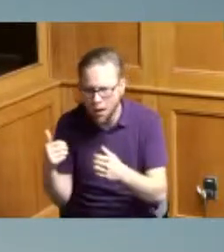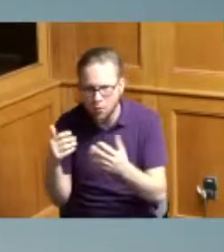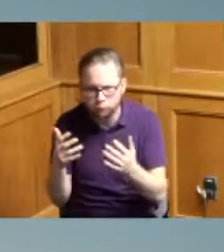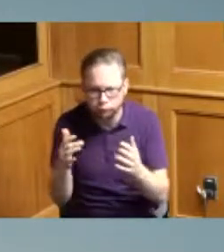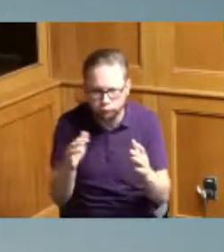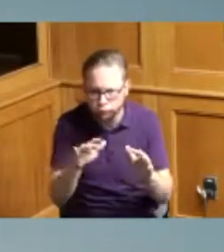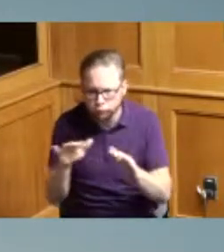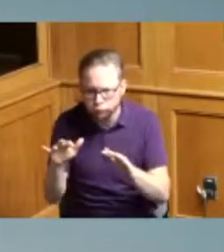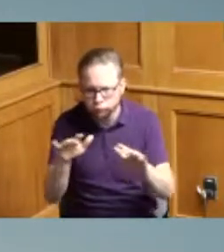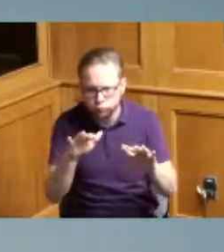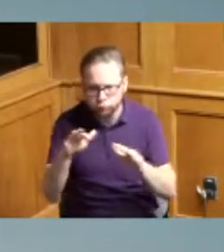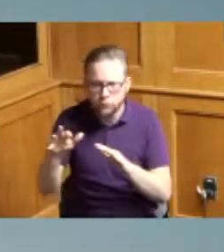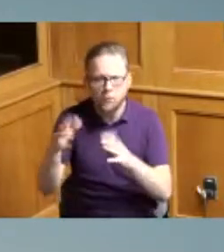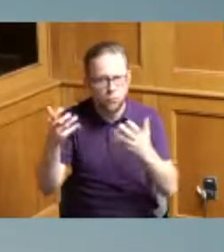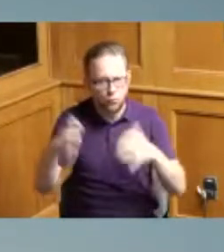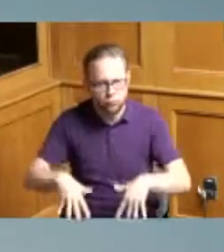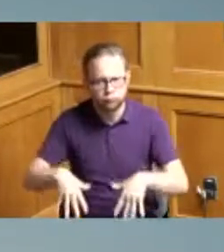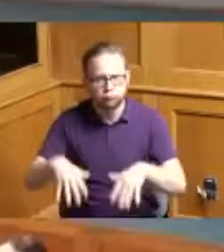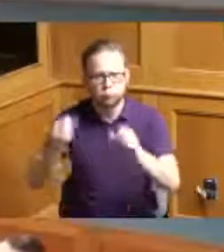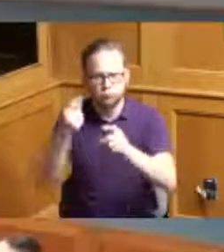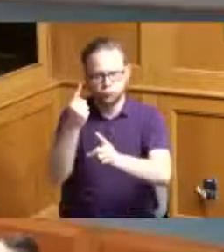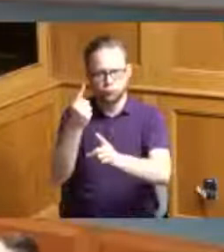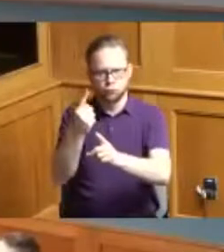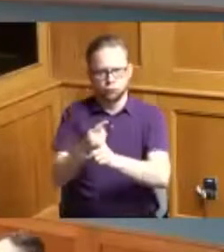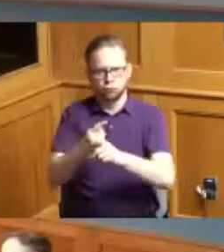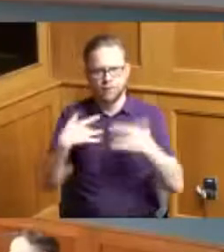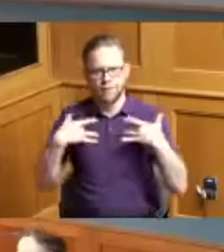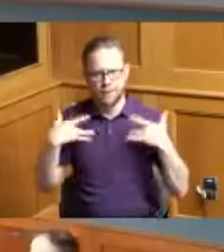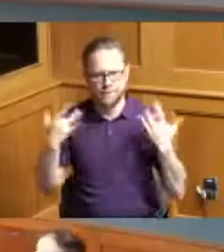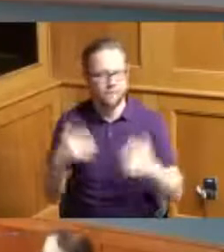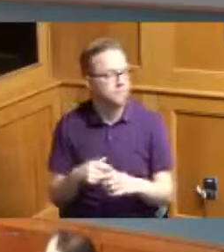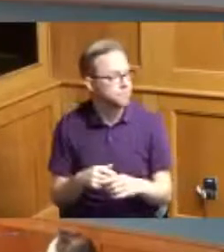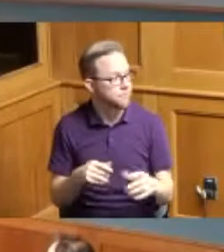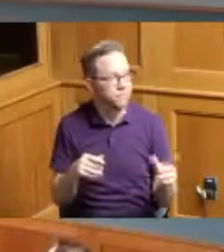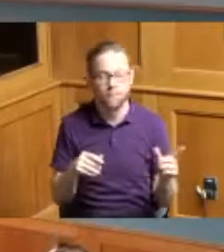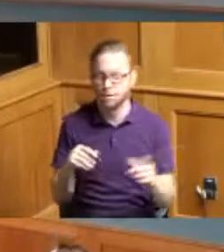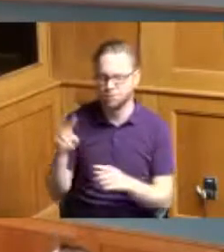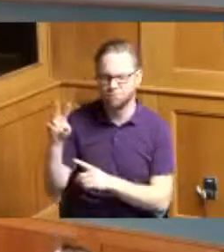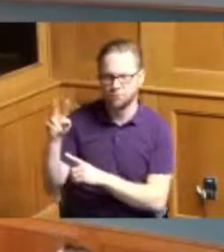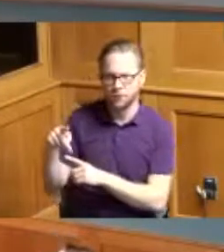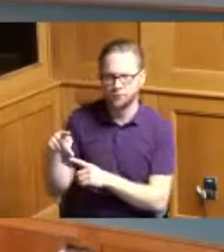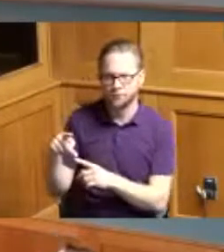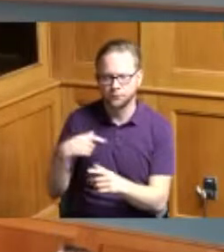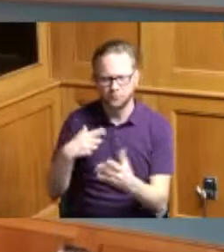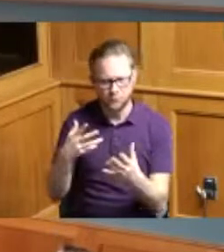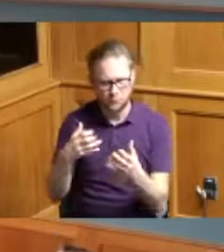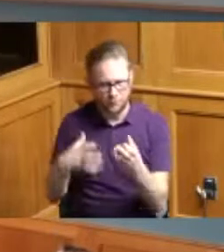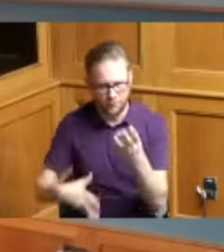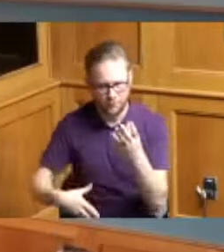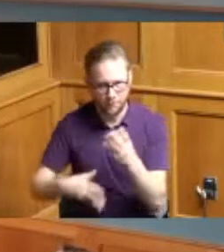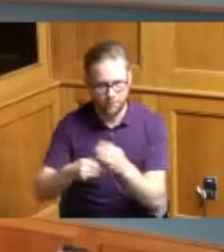Board wants it to be hosted Madam President yeah oh I'm sorry and I just wanted to add if we can